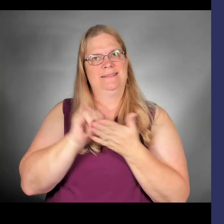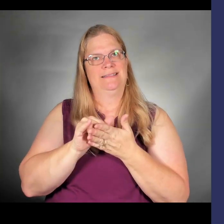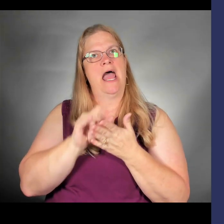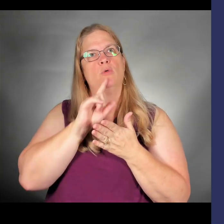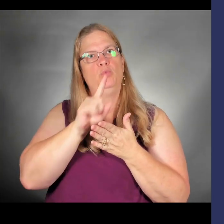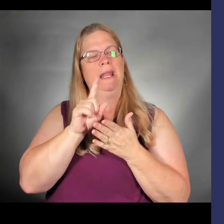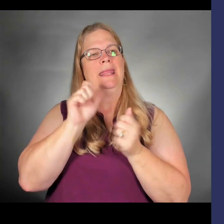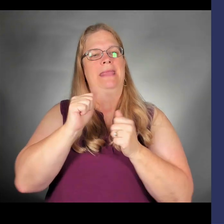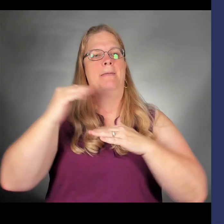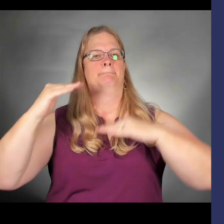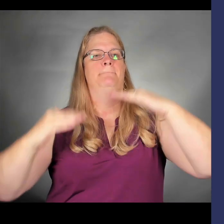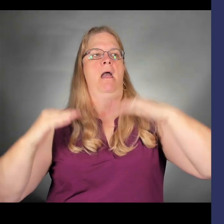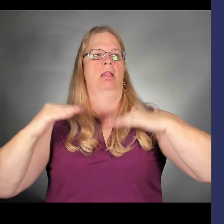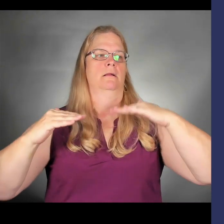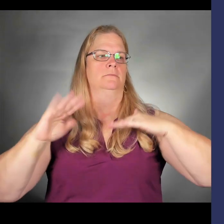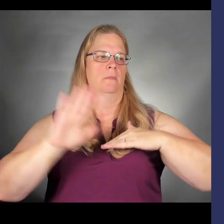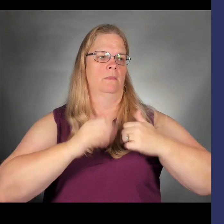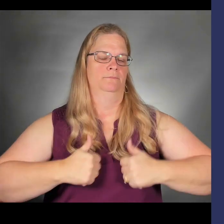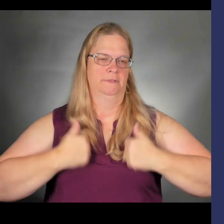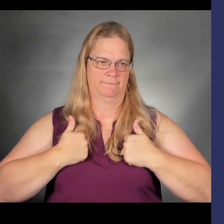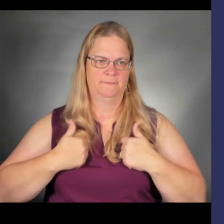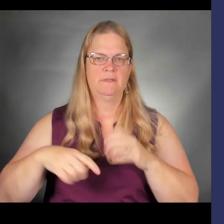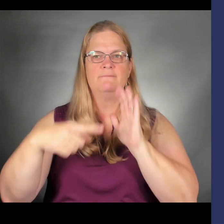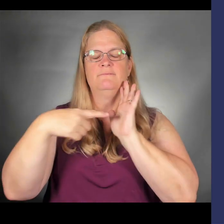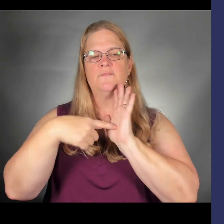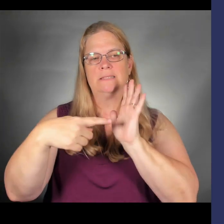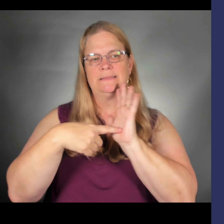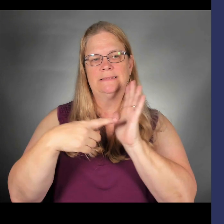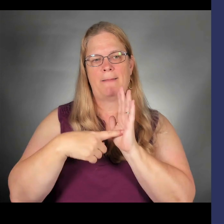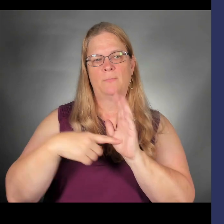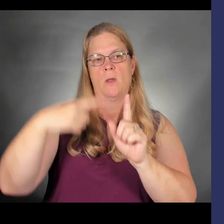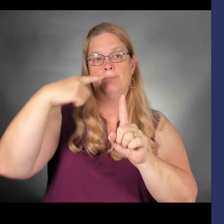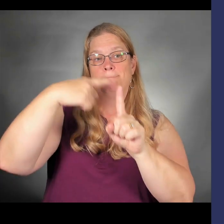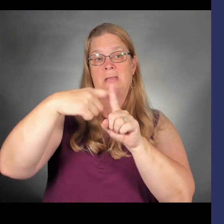This is a list of things that really can help balance out some of those stressors in life.